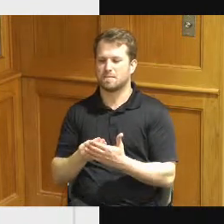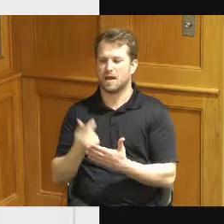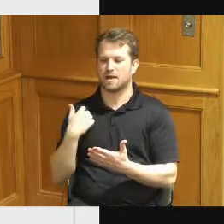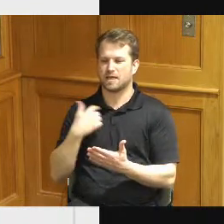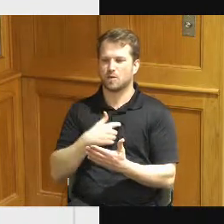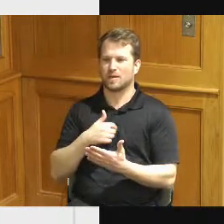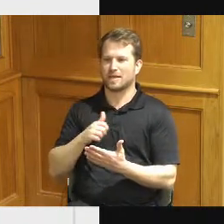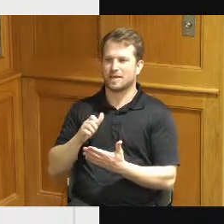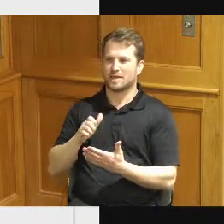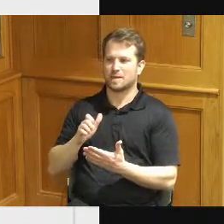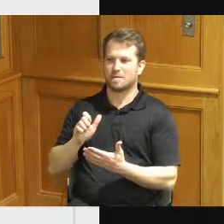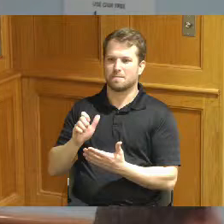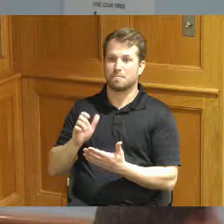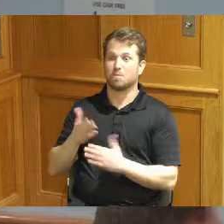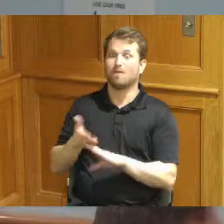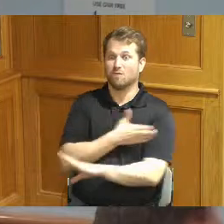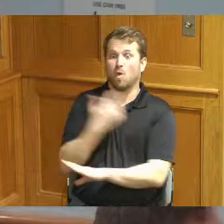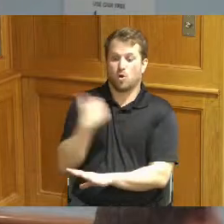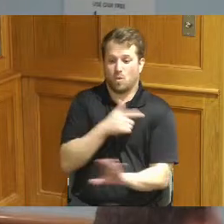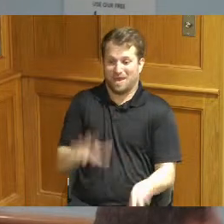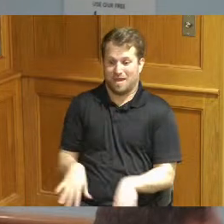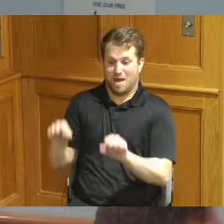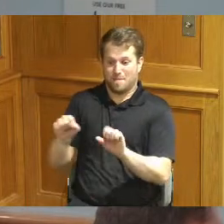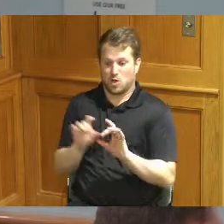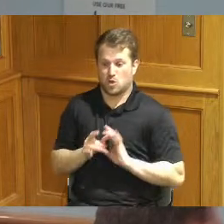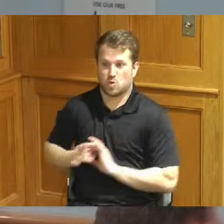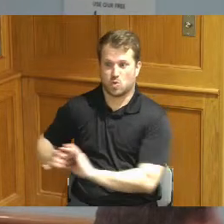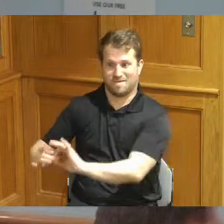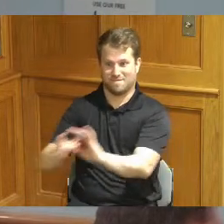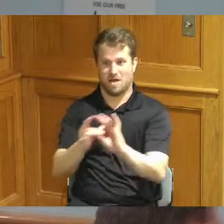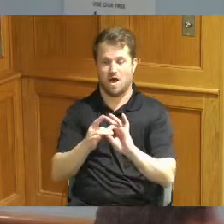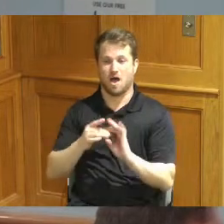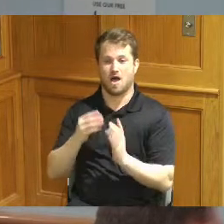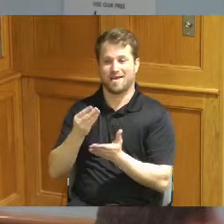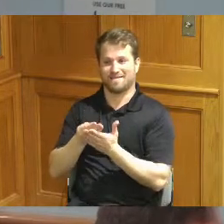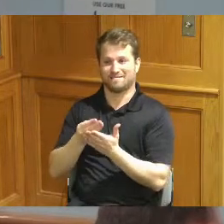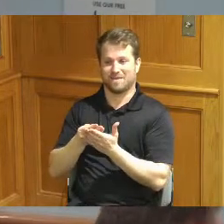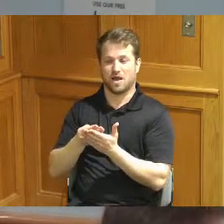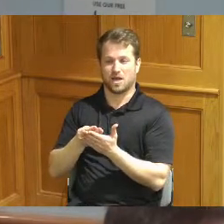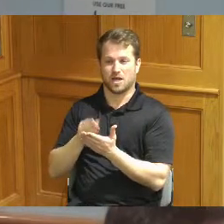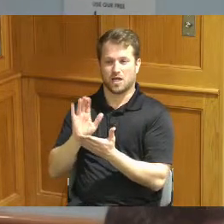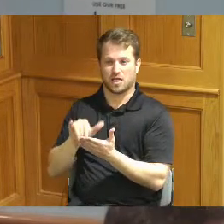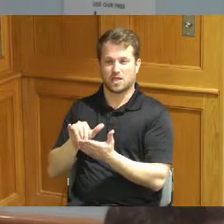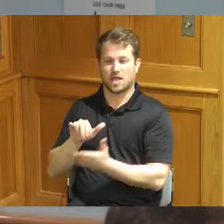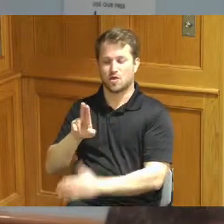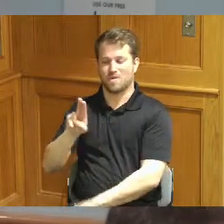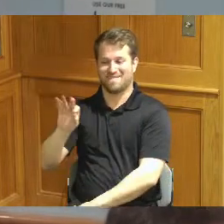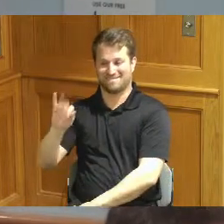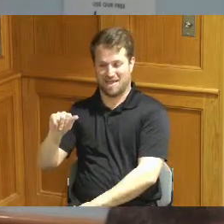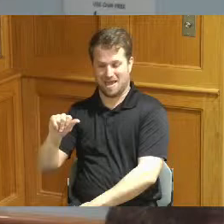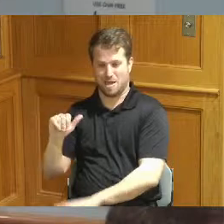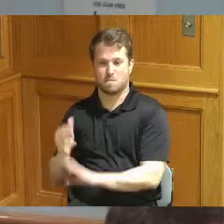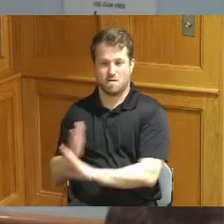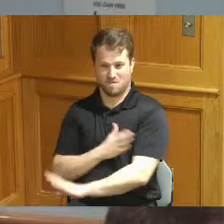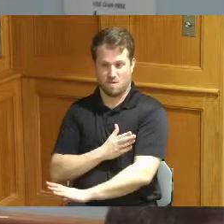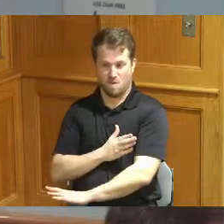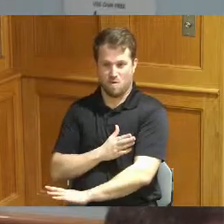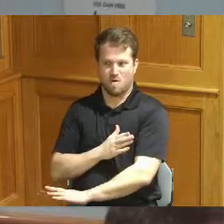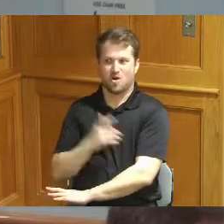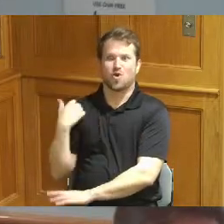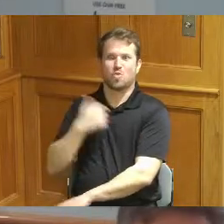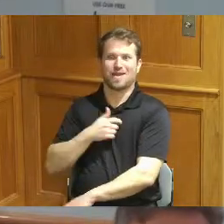to HUD prior to us being a unified funding agent gotcha okay so you know non-profits are notorious